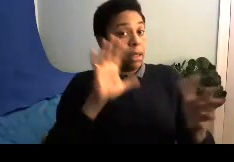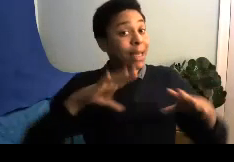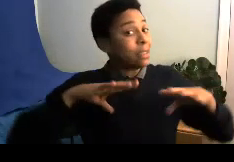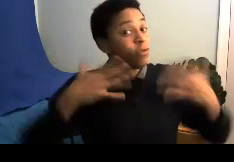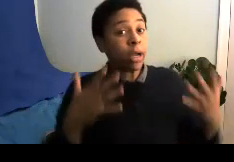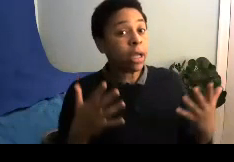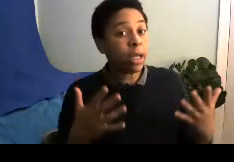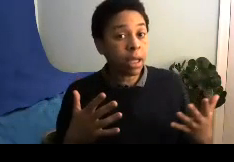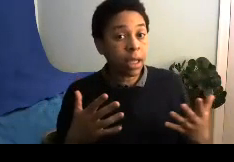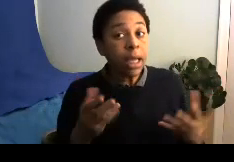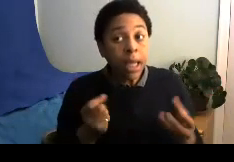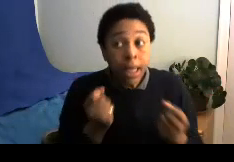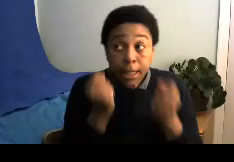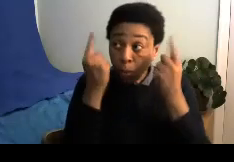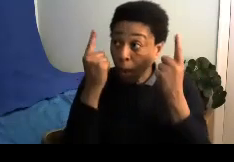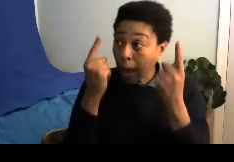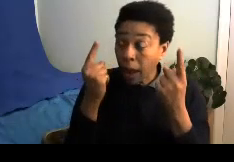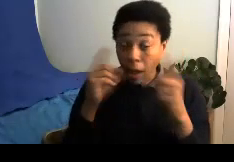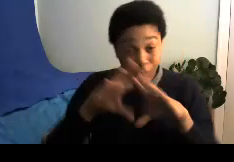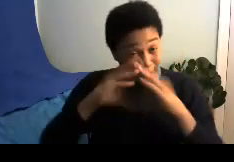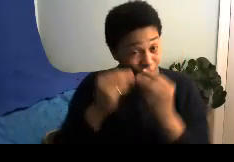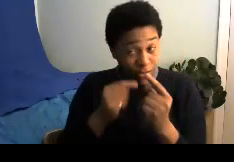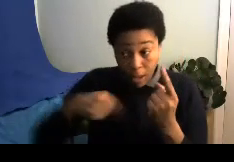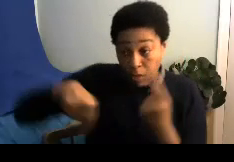And he's learning, he's like a baby, like just taking in so